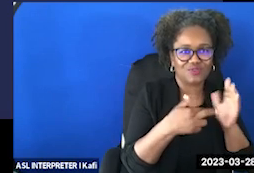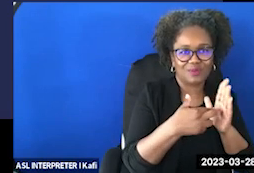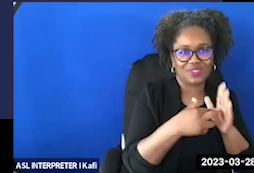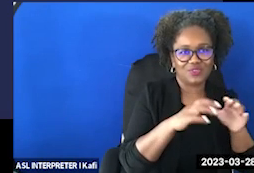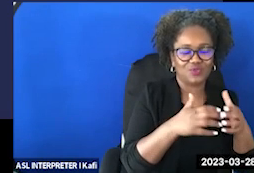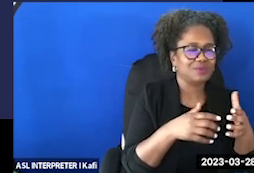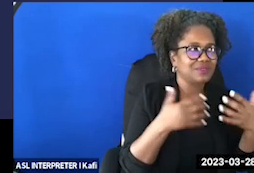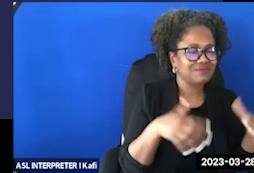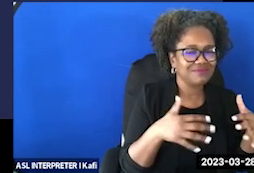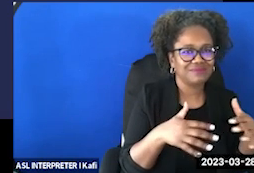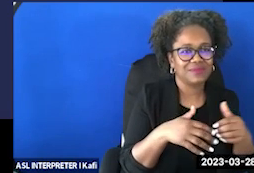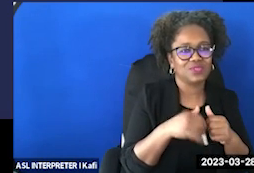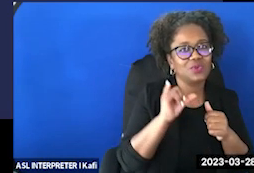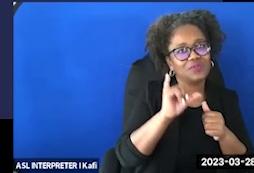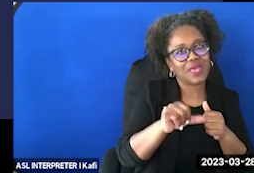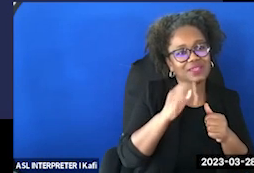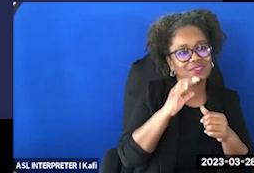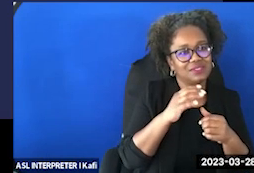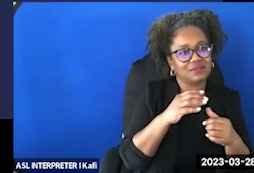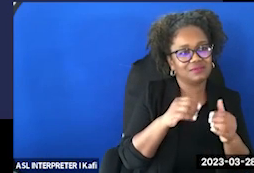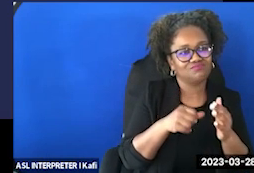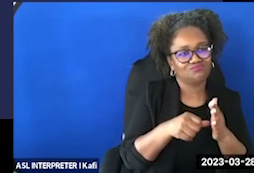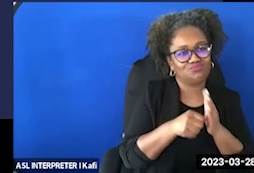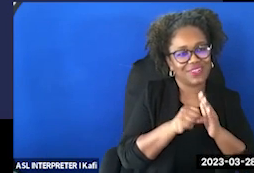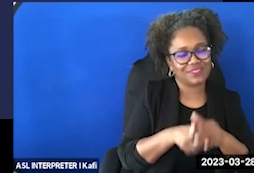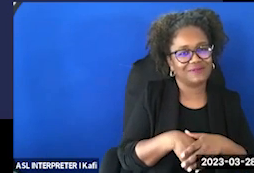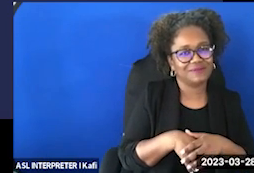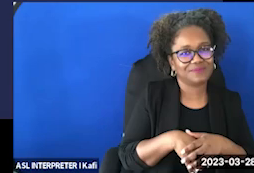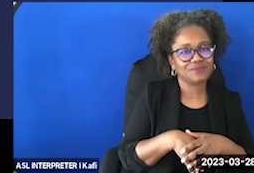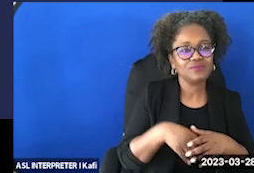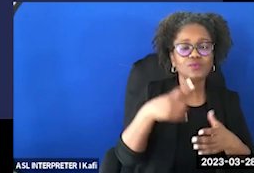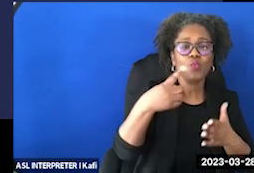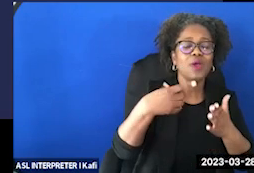Debbie Stine, Science & Technology Policy Academy: you know. So I take a a Pilates class like every day. It's like